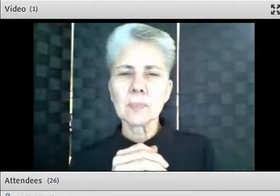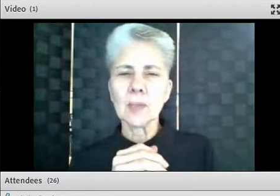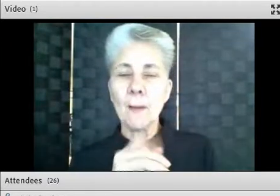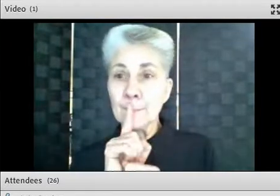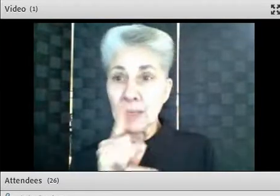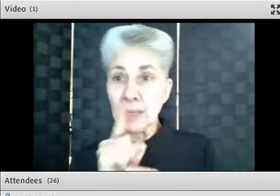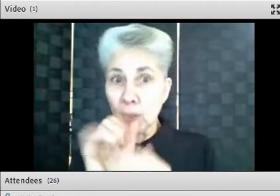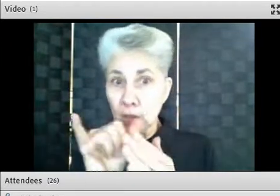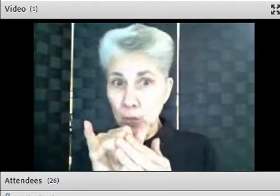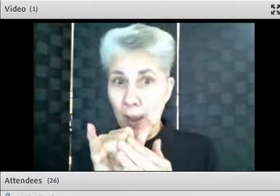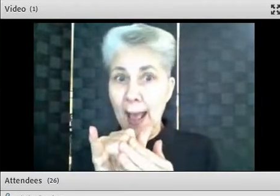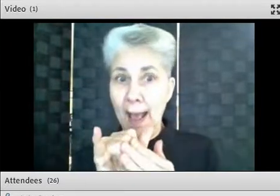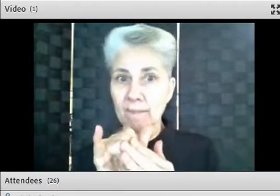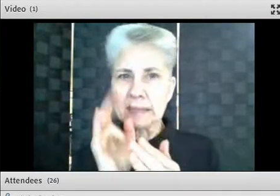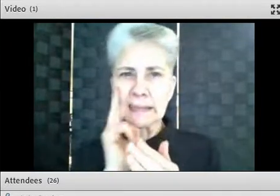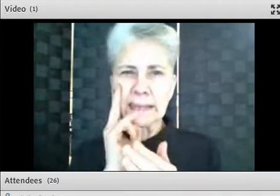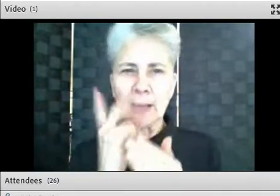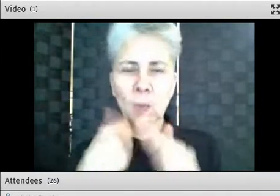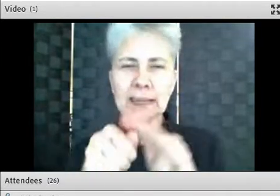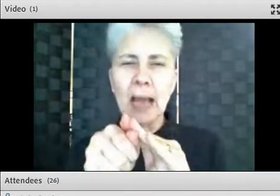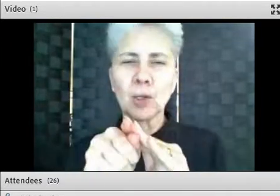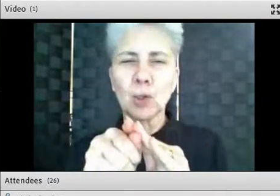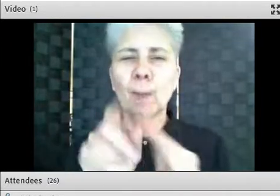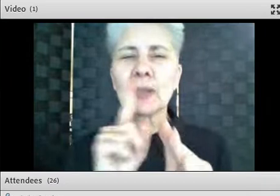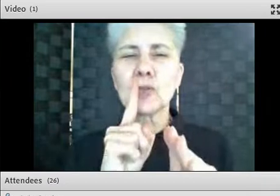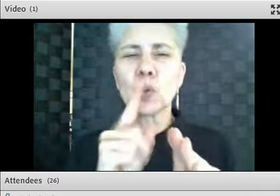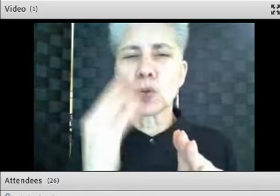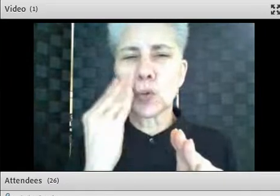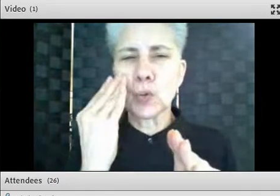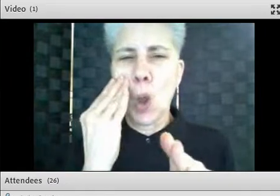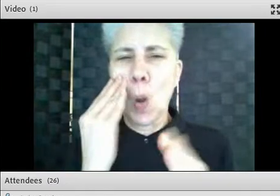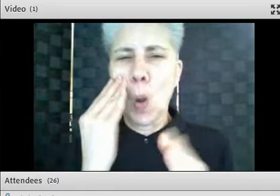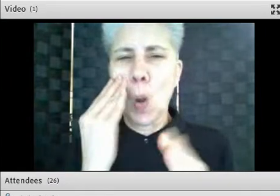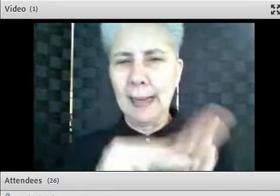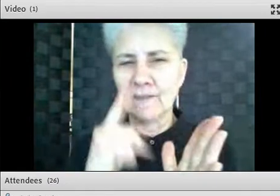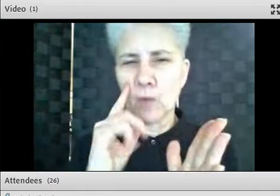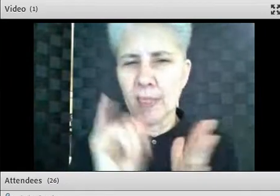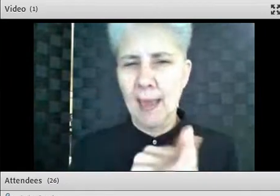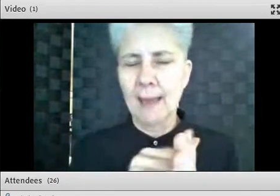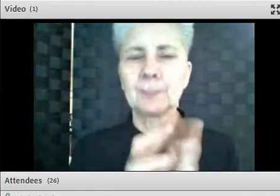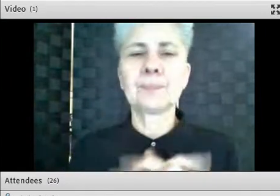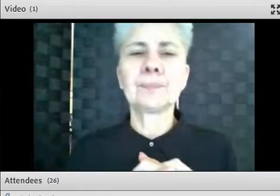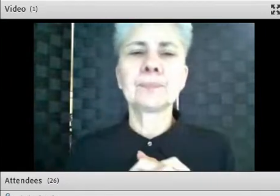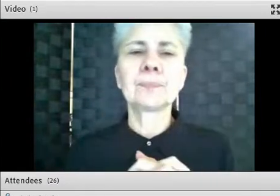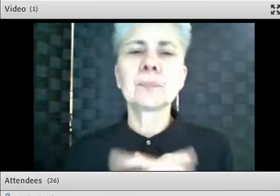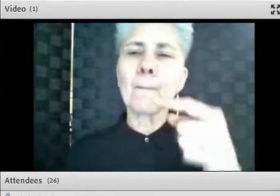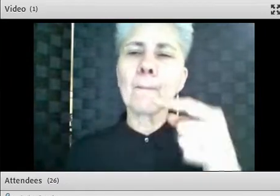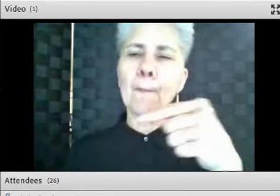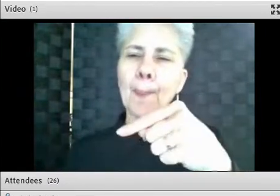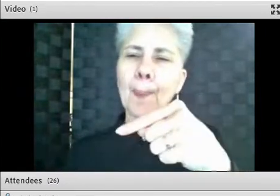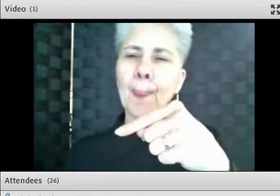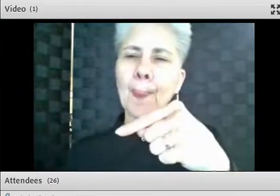so you have to kind of make sure you have -- you know, you see what it's under to know kind of the meaning by that context.